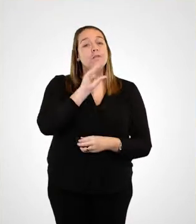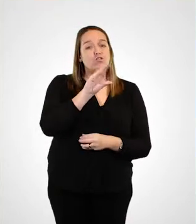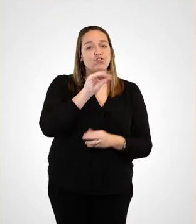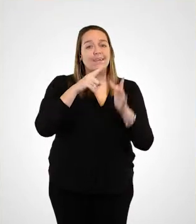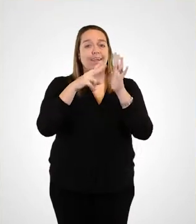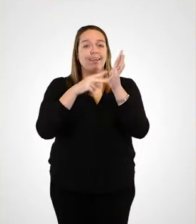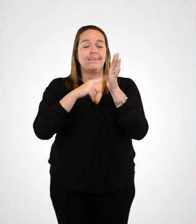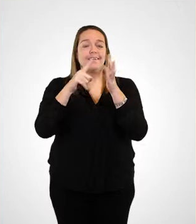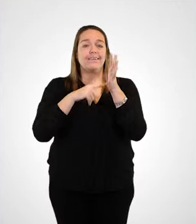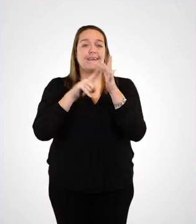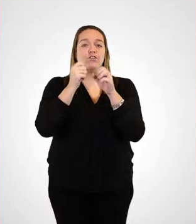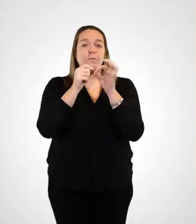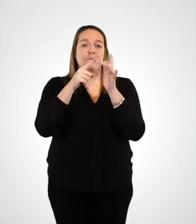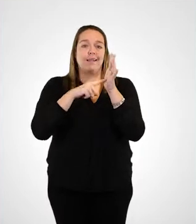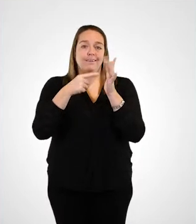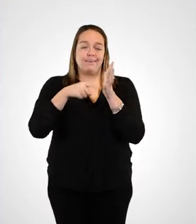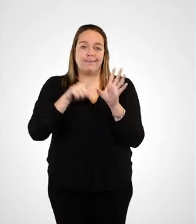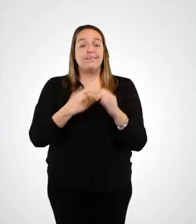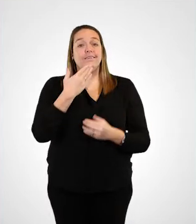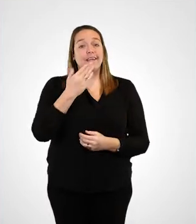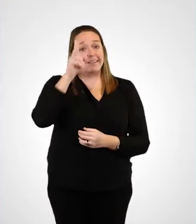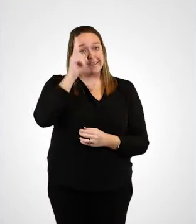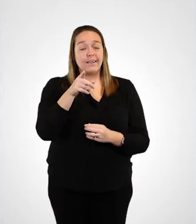and that has to do with speech intelligibility.